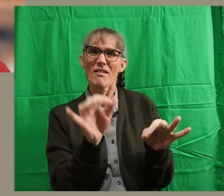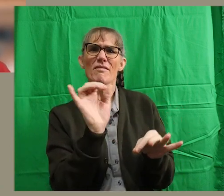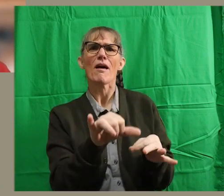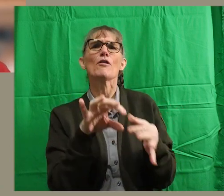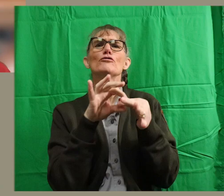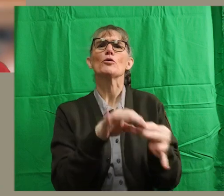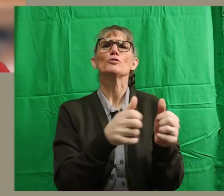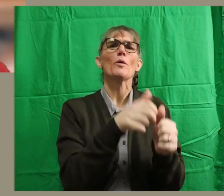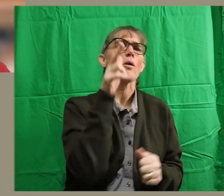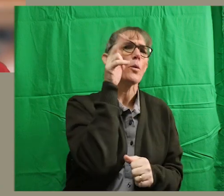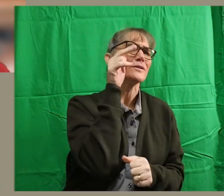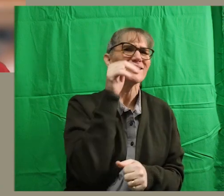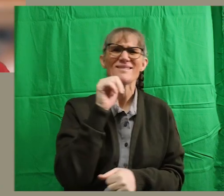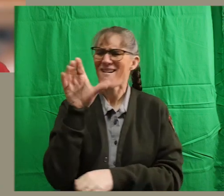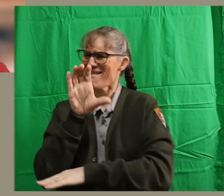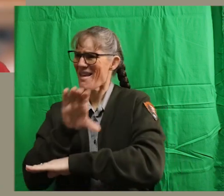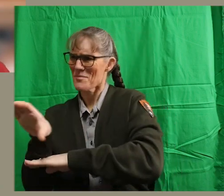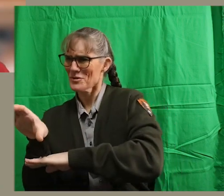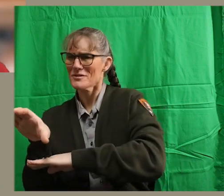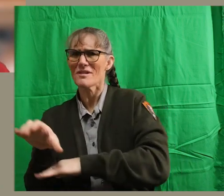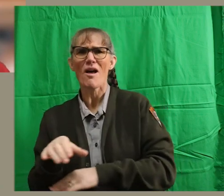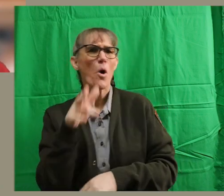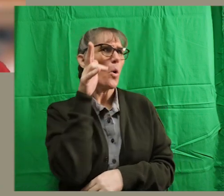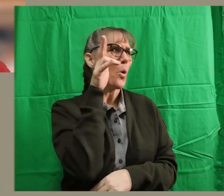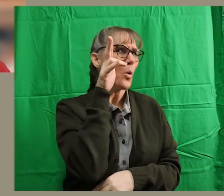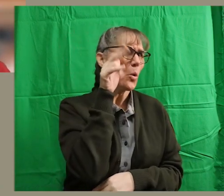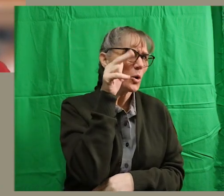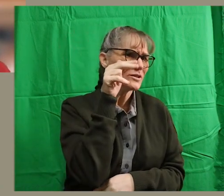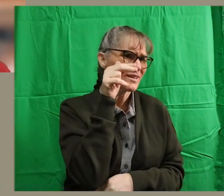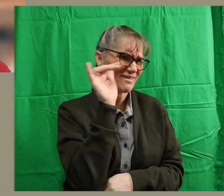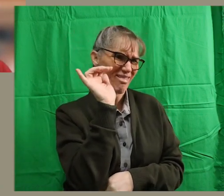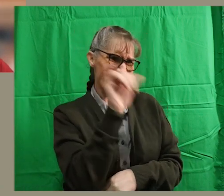like horses, but not camels. We think of horses being the ones with the really high-crowned teeth.